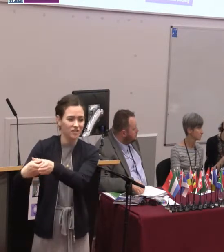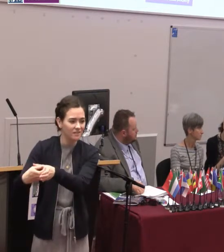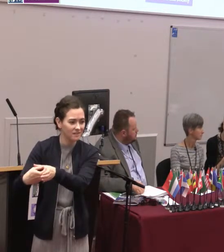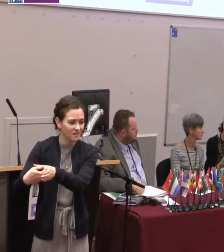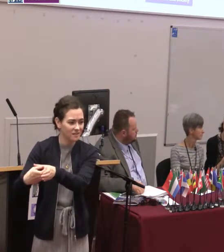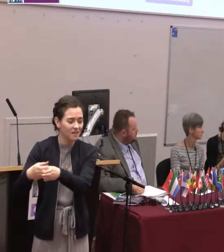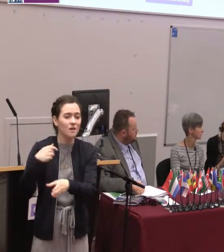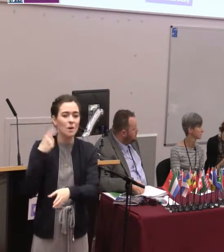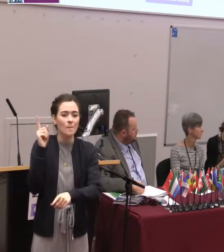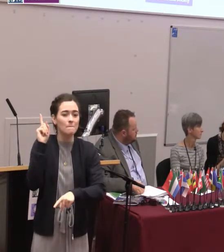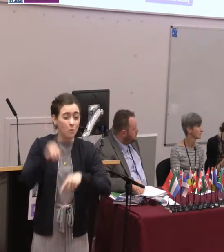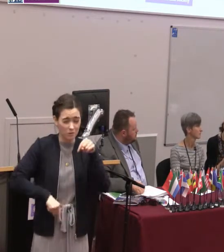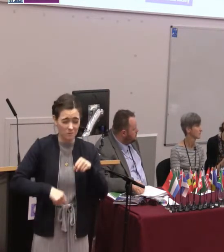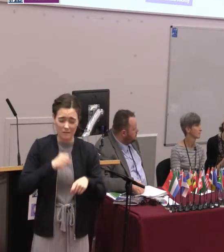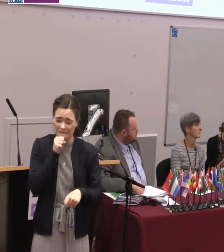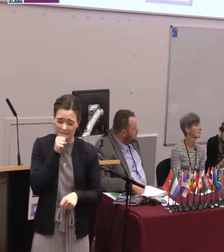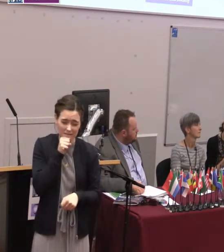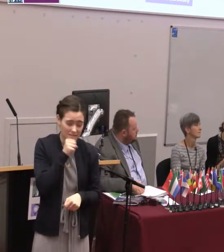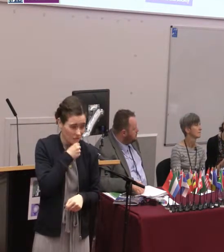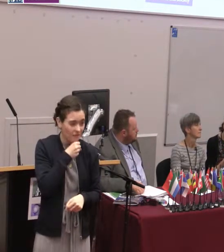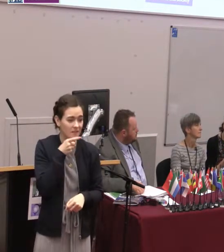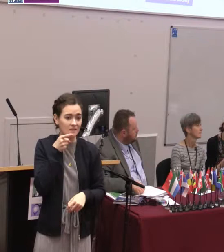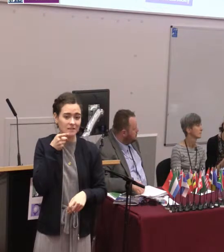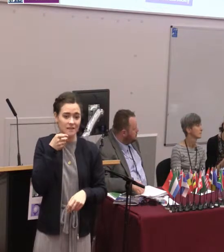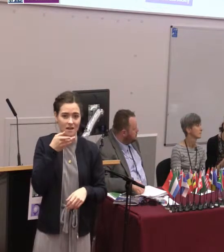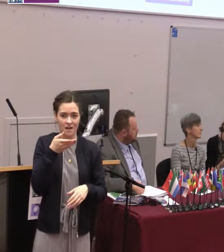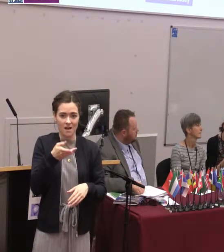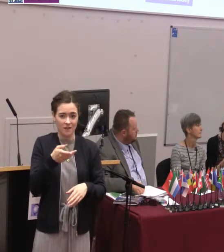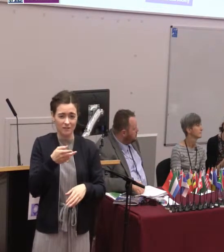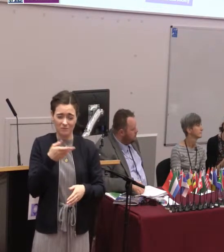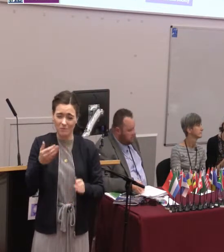And this was in proportion to behaviour.